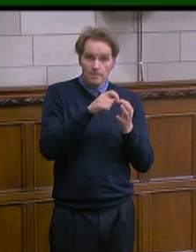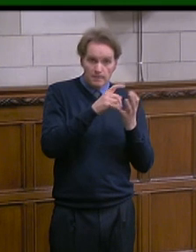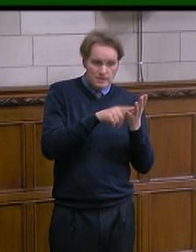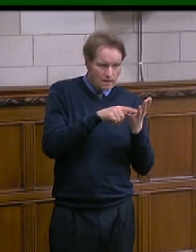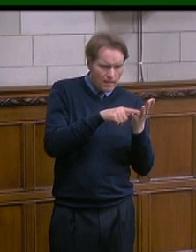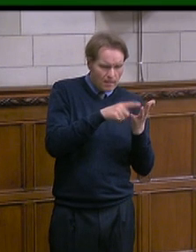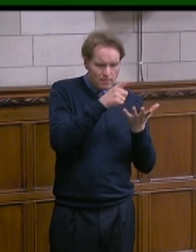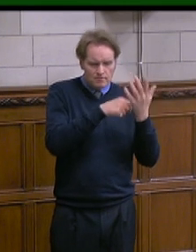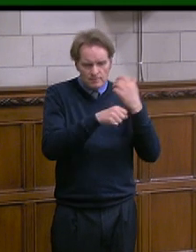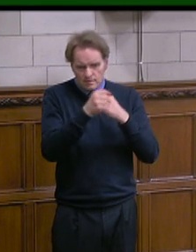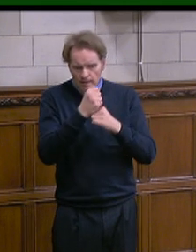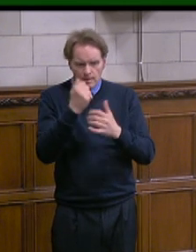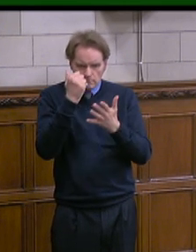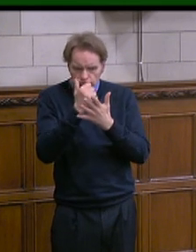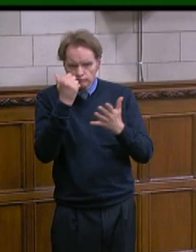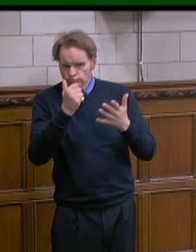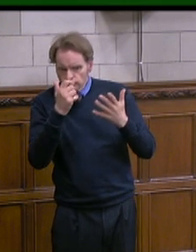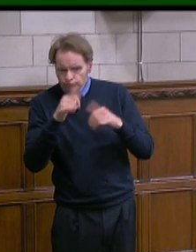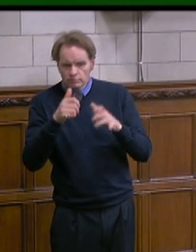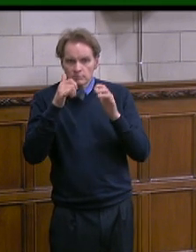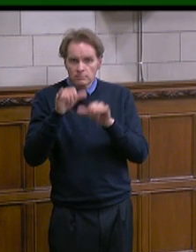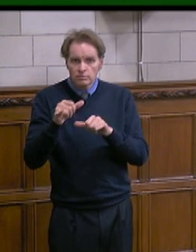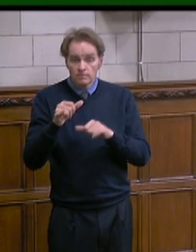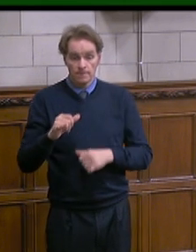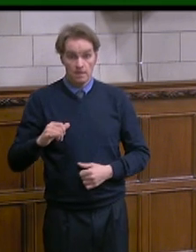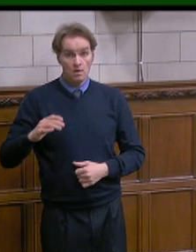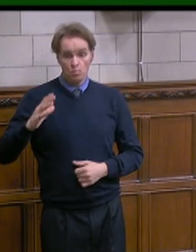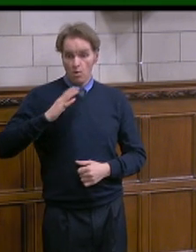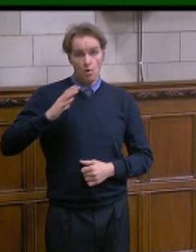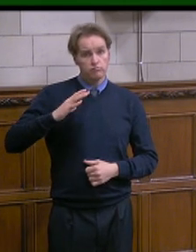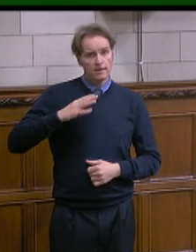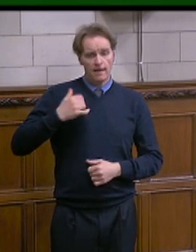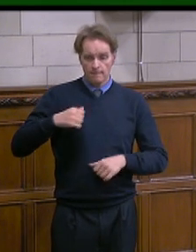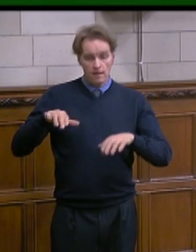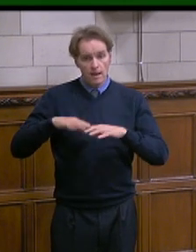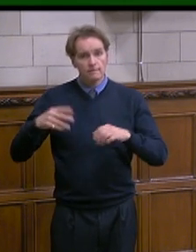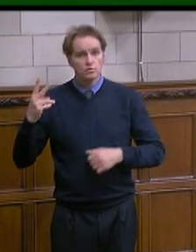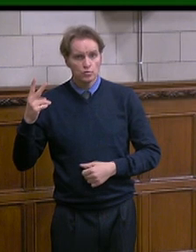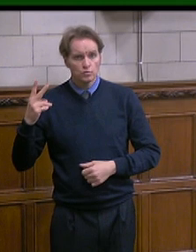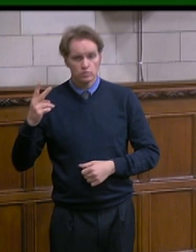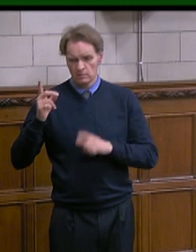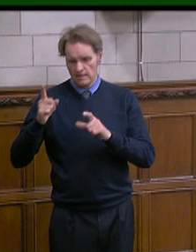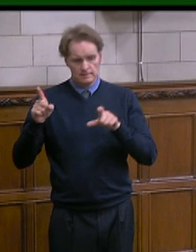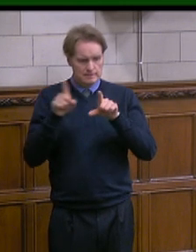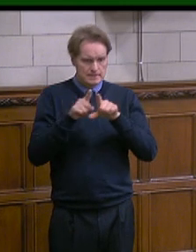accredited. There are existing level 2 qualifications; GCSEs are level 2.